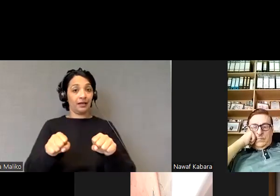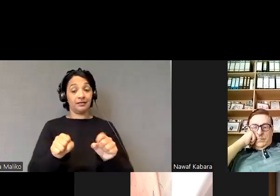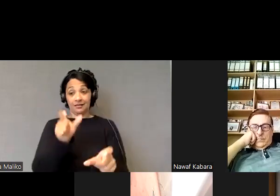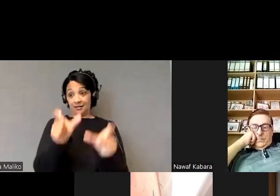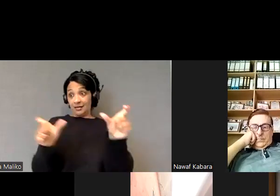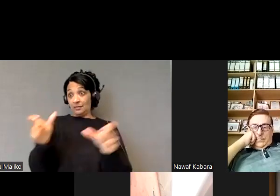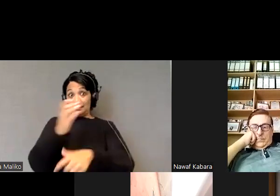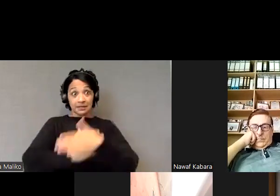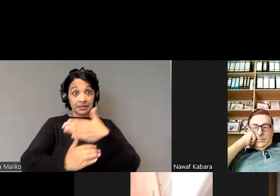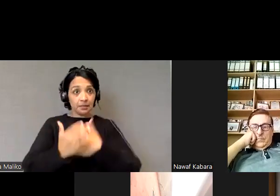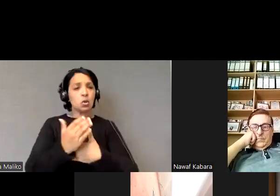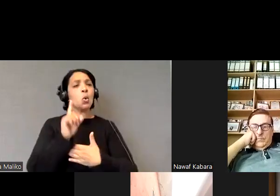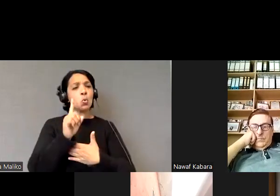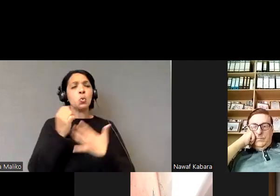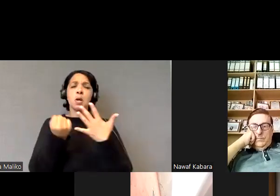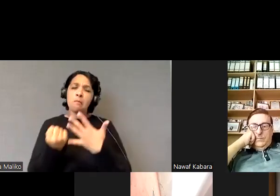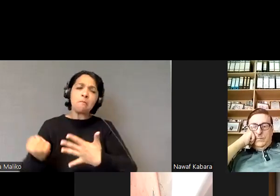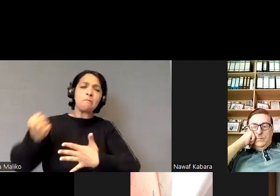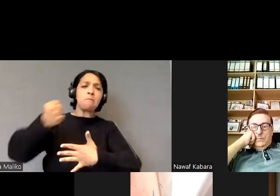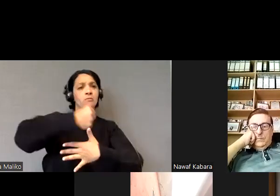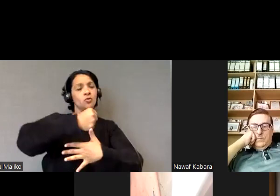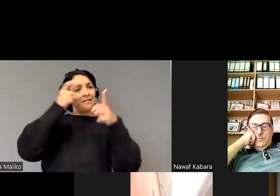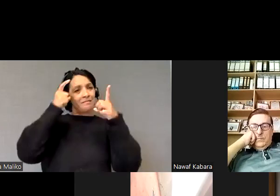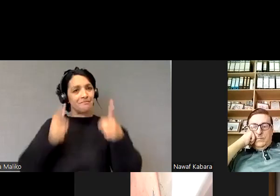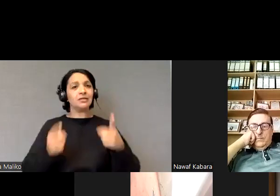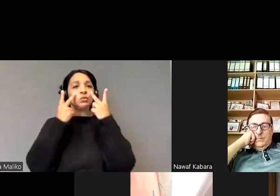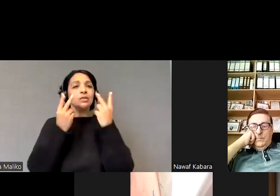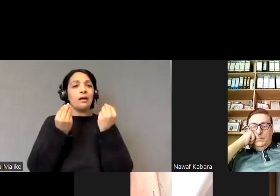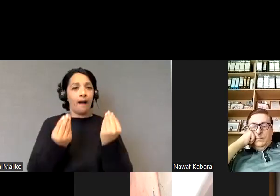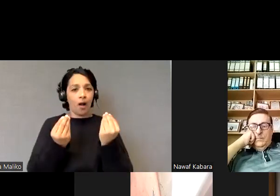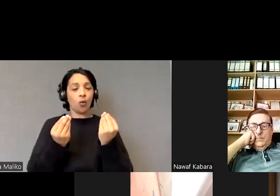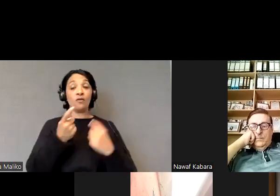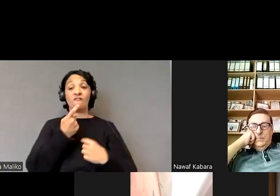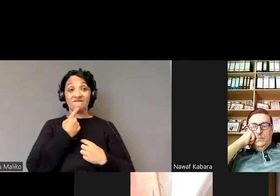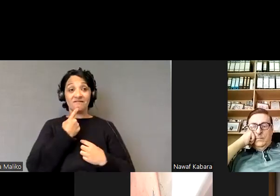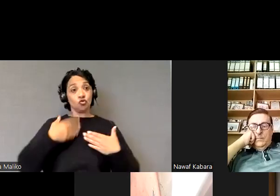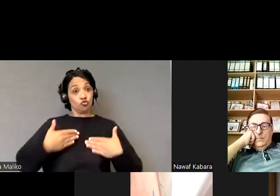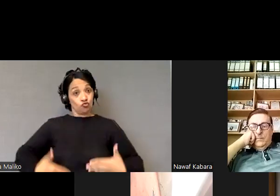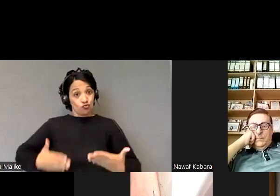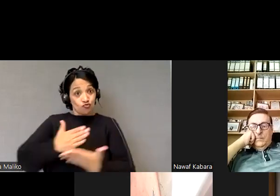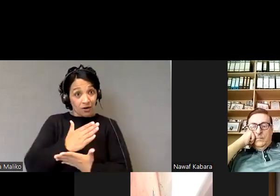in the human rights space for development of cooperation and humanitarian assistance.